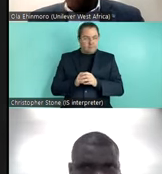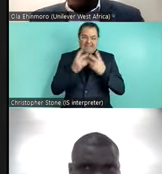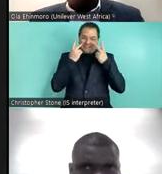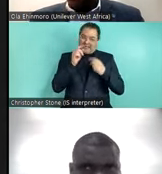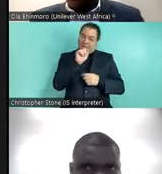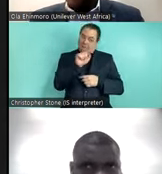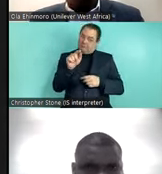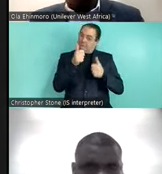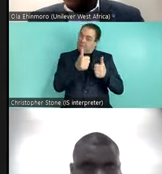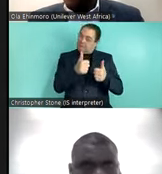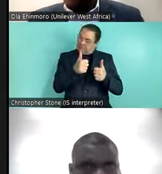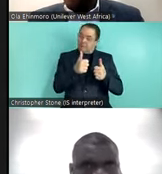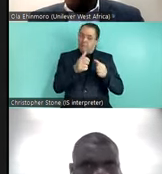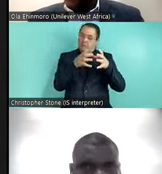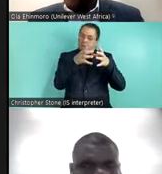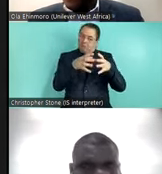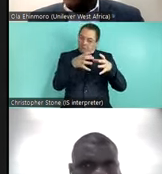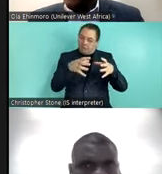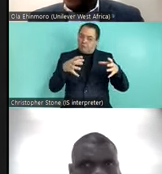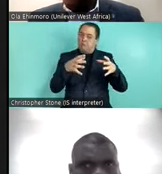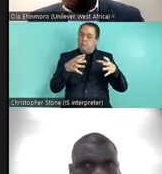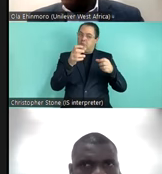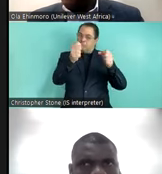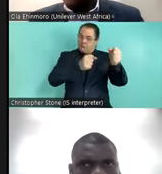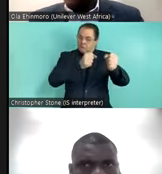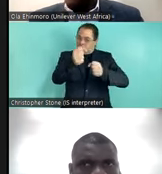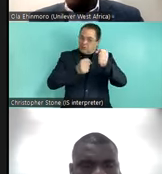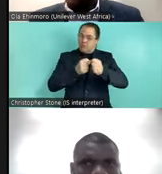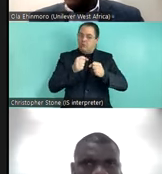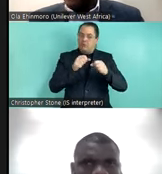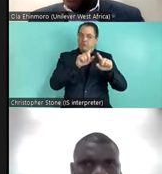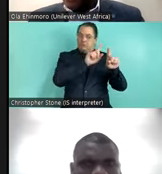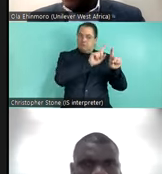15:10:13 numbers progress I've made on known numbers in the diverse representation, accessibility